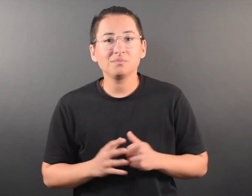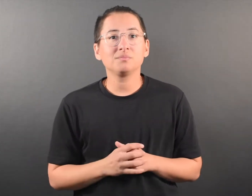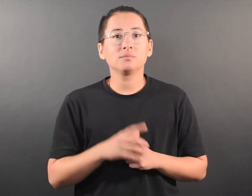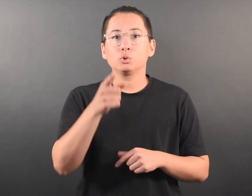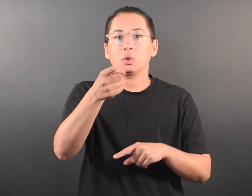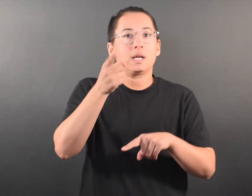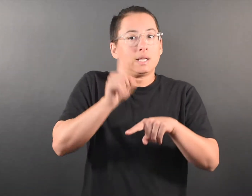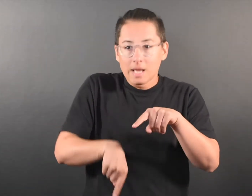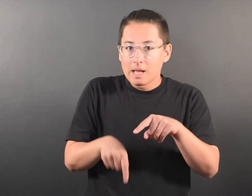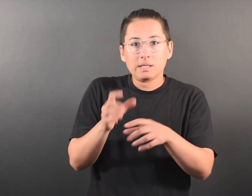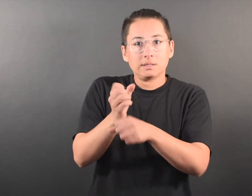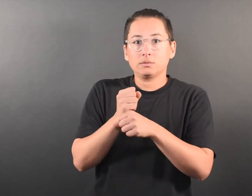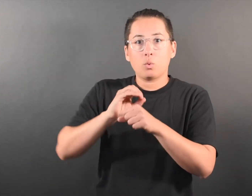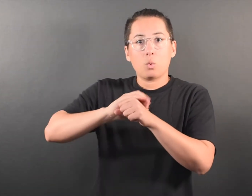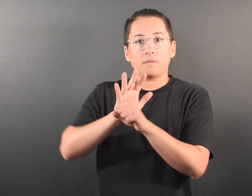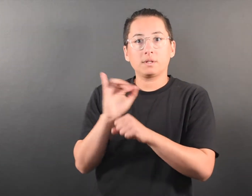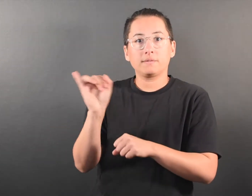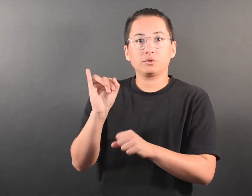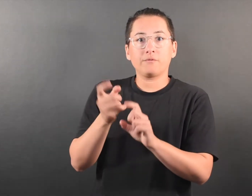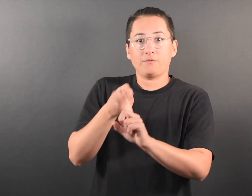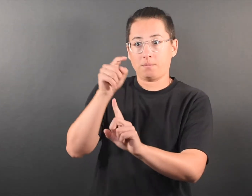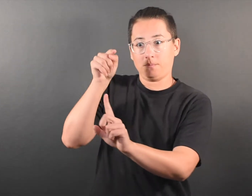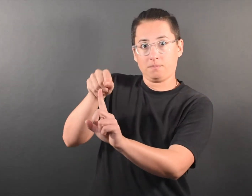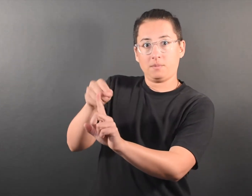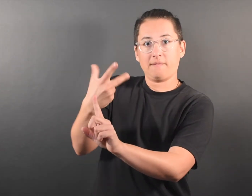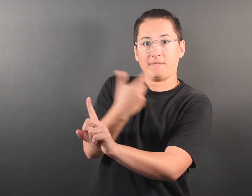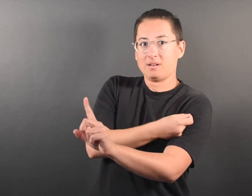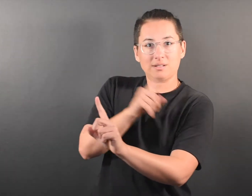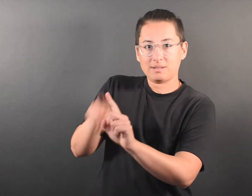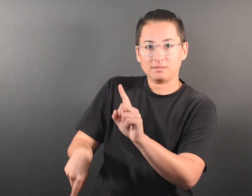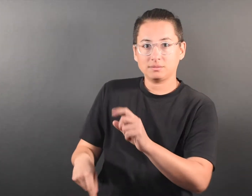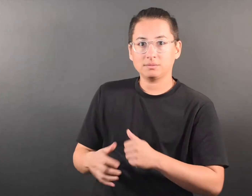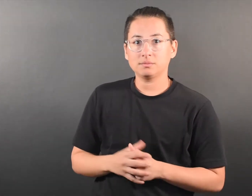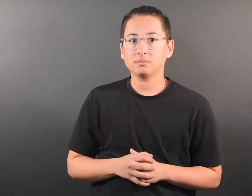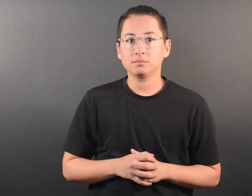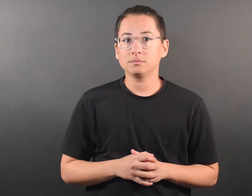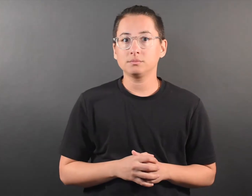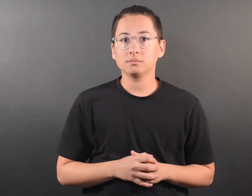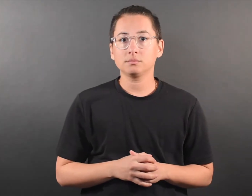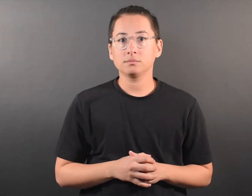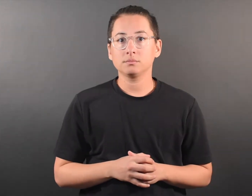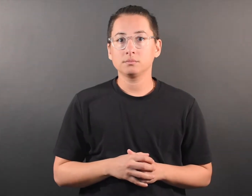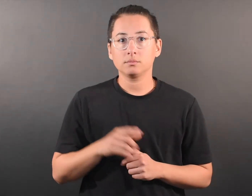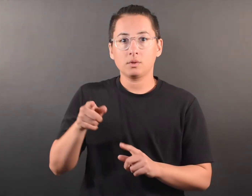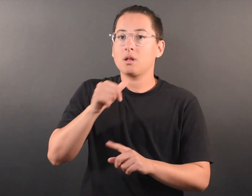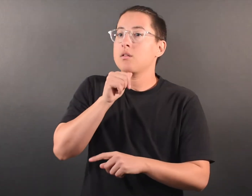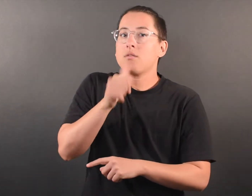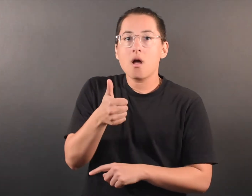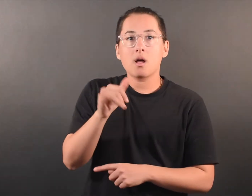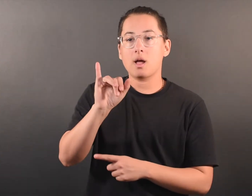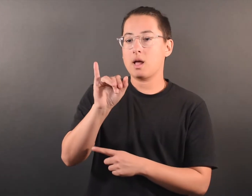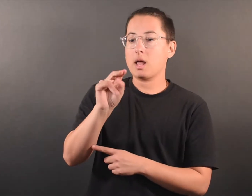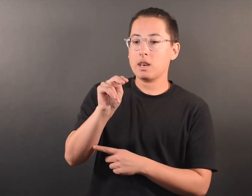You cannot get COVID-19 infection from the COVID-19 vaccines; they are